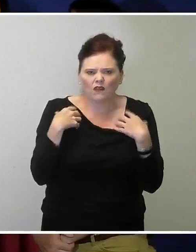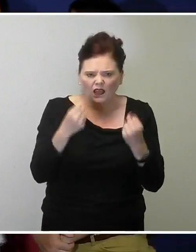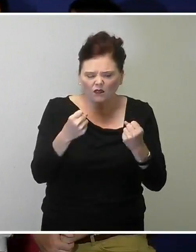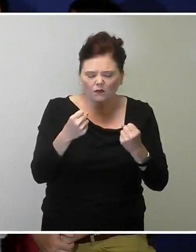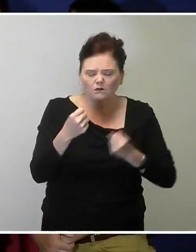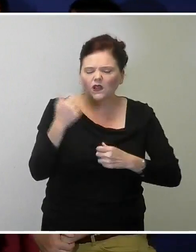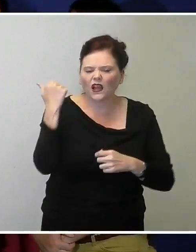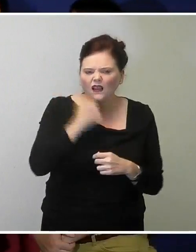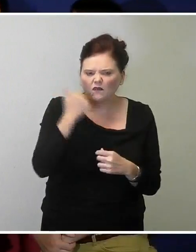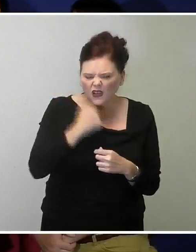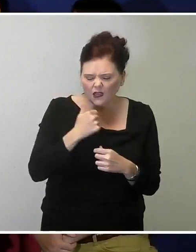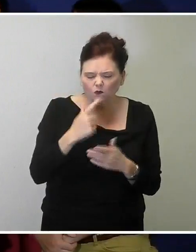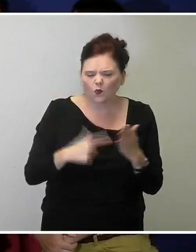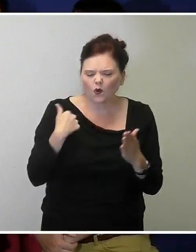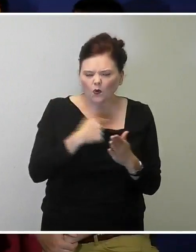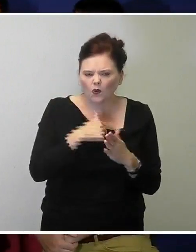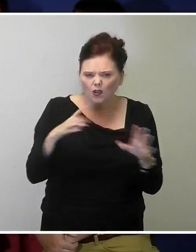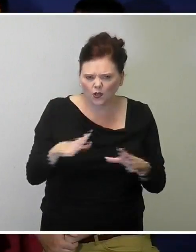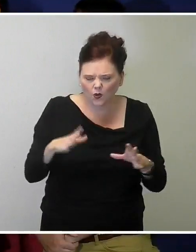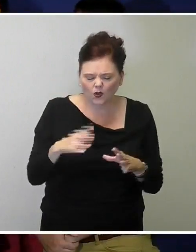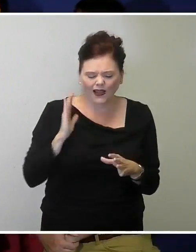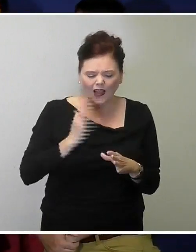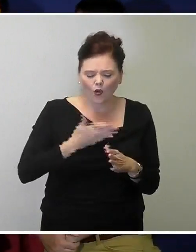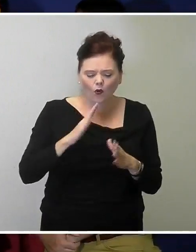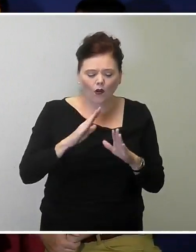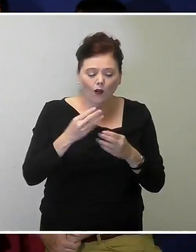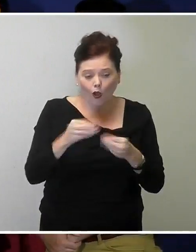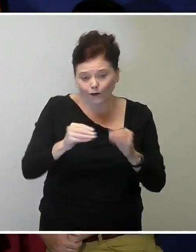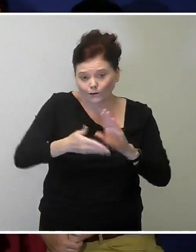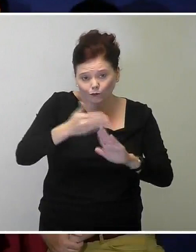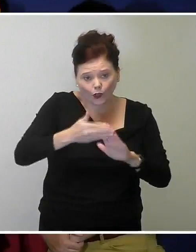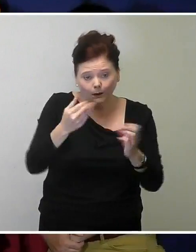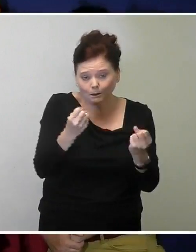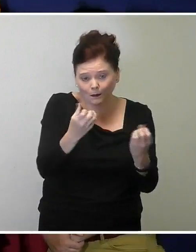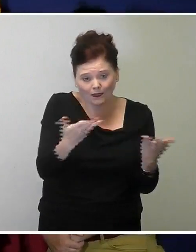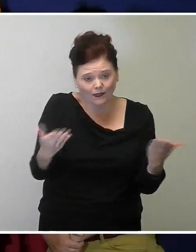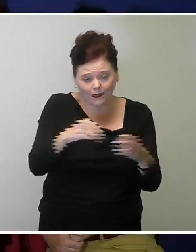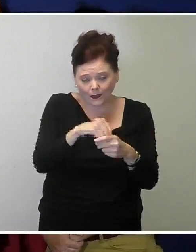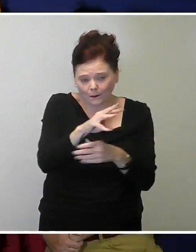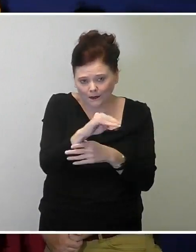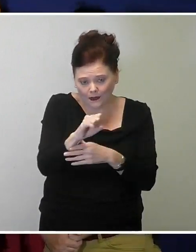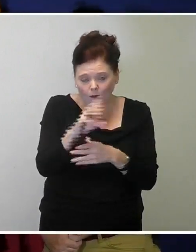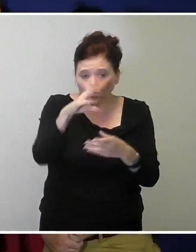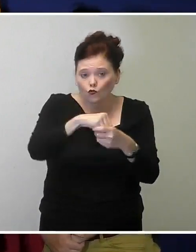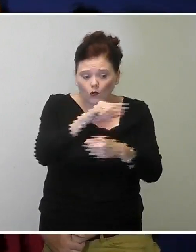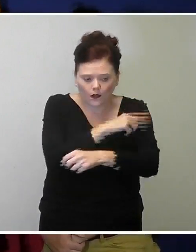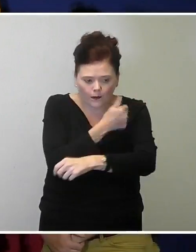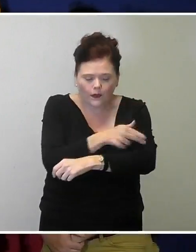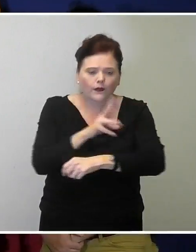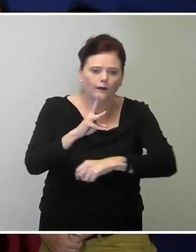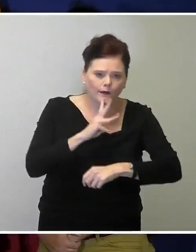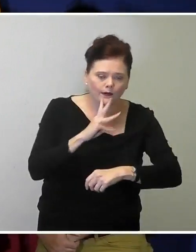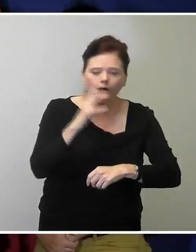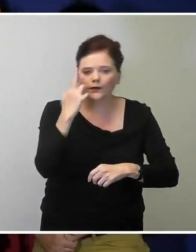I LIKE TO UPDATE YOU ON A FEW ACTIVITIES FROM THE MISSISSIPPI STATE DEPARTMENT OF HEALTH AS YOU KNOW OUR AGENCY REGULATES